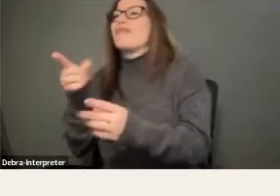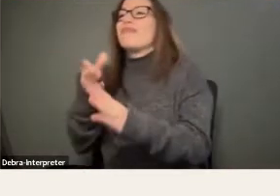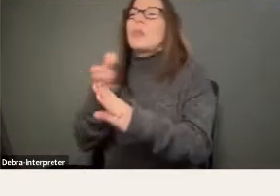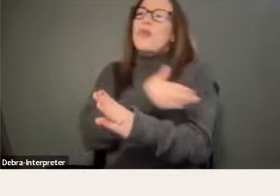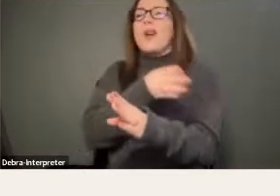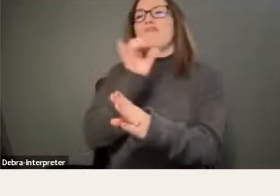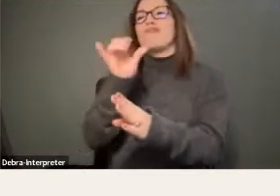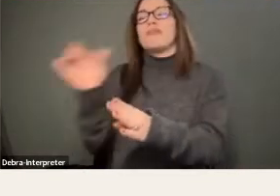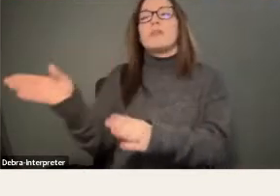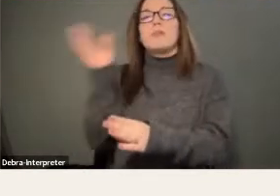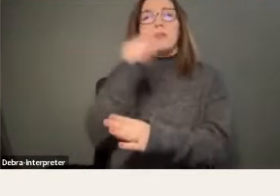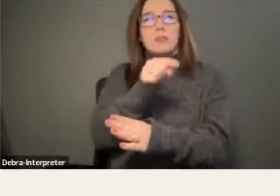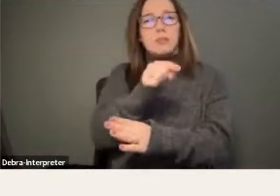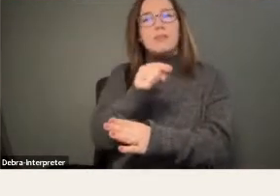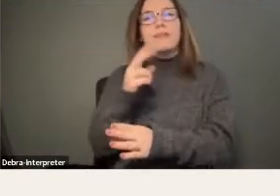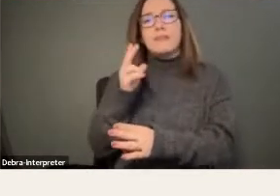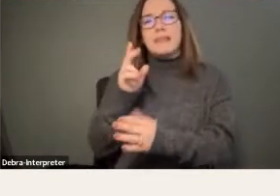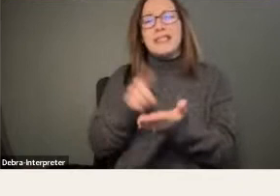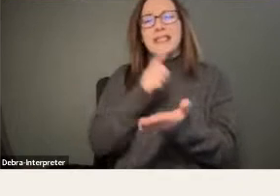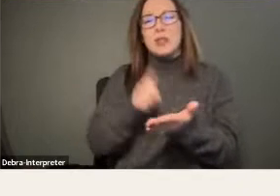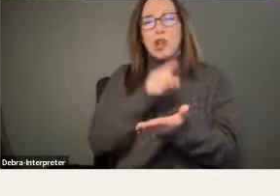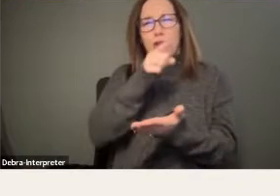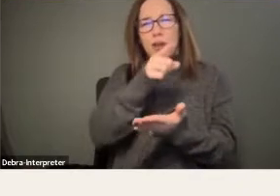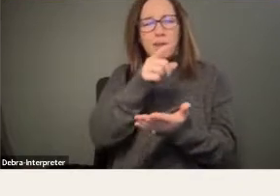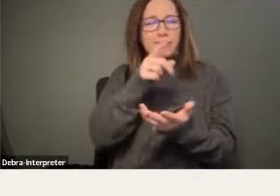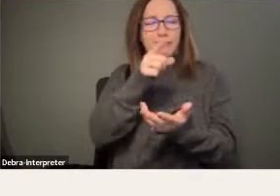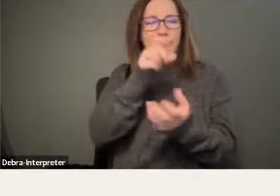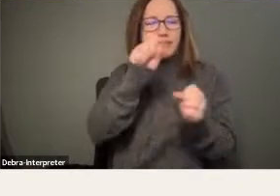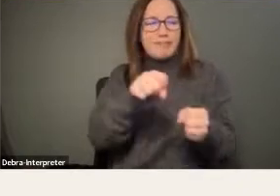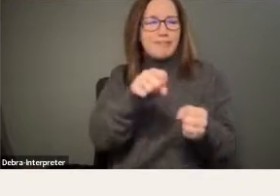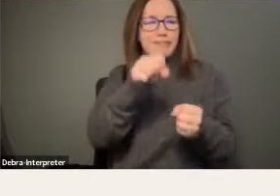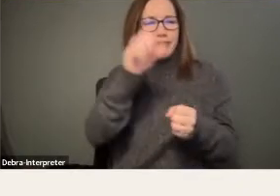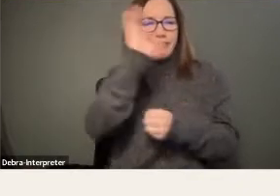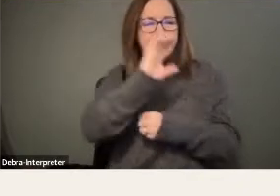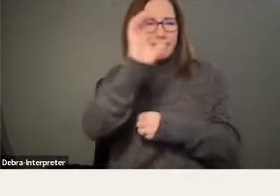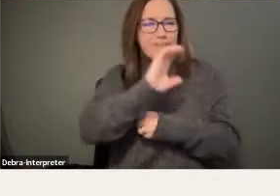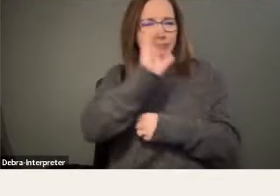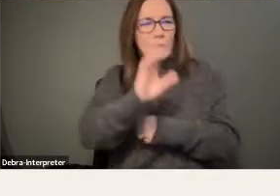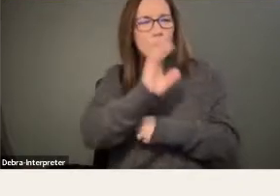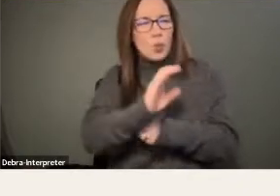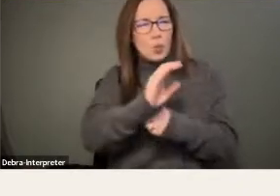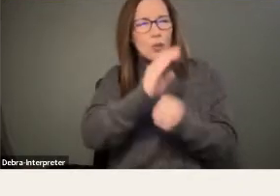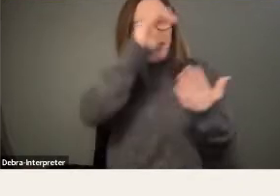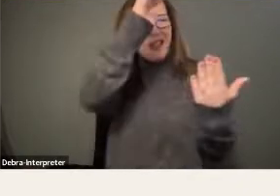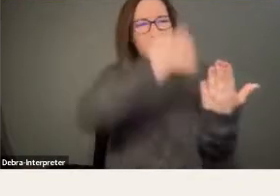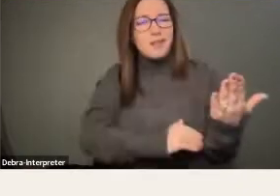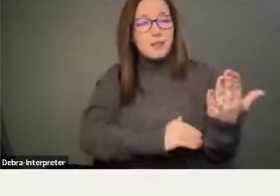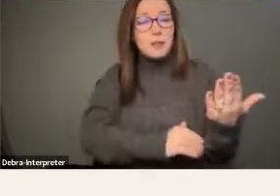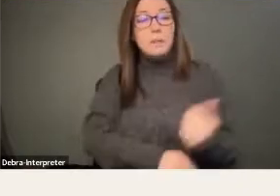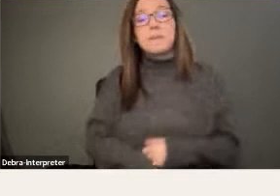then the dictionary and catalog will be a really